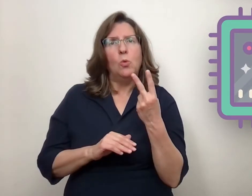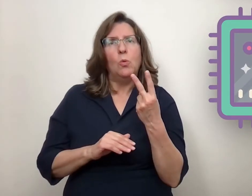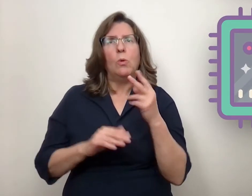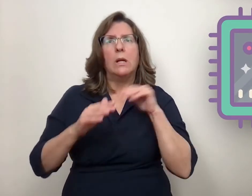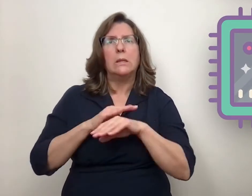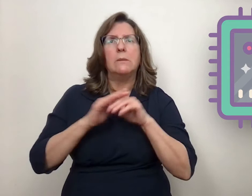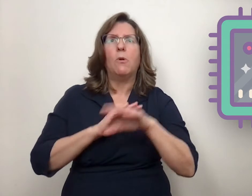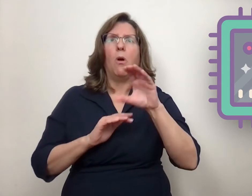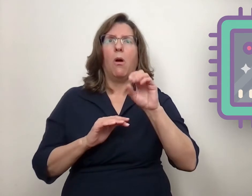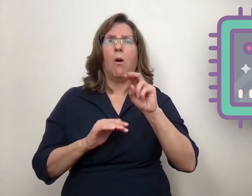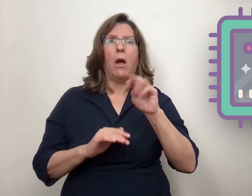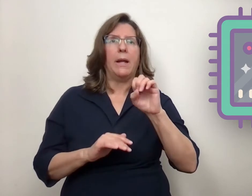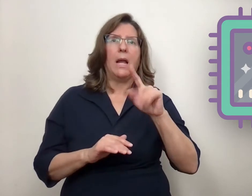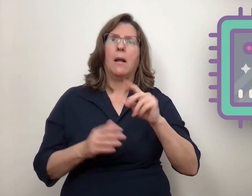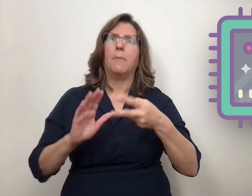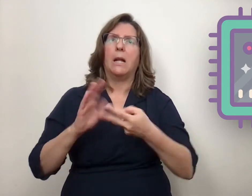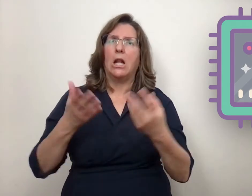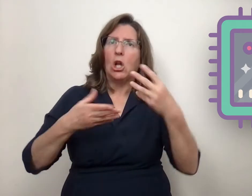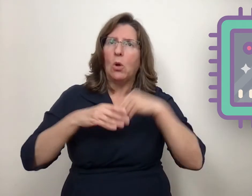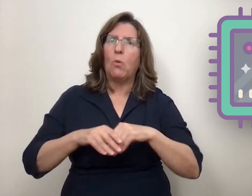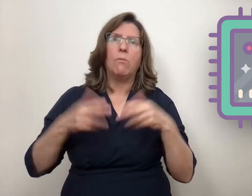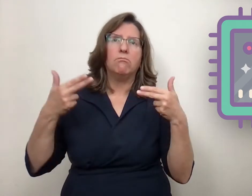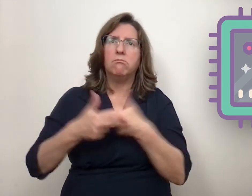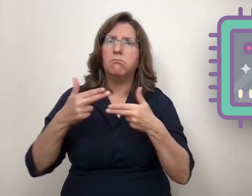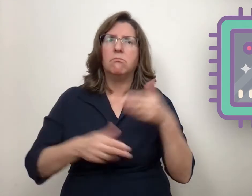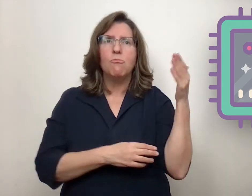Level 2 accessibility relates to the presentation of content.